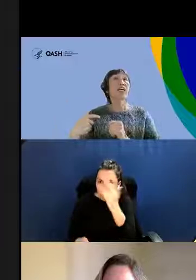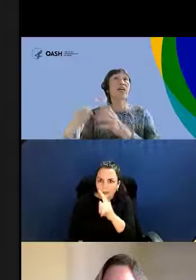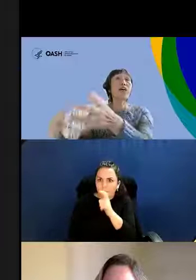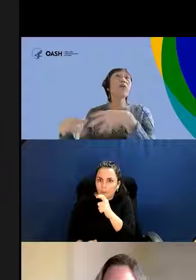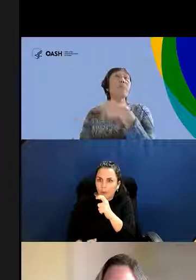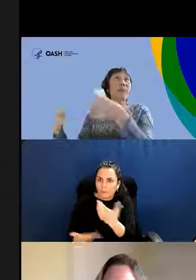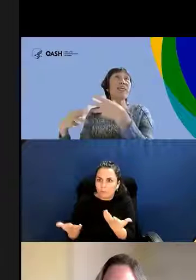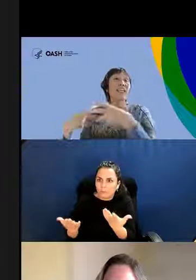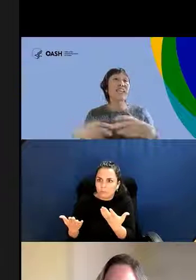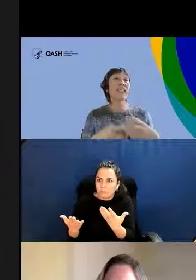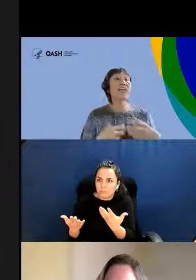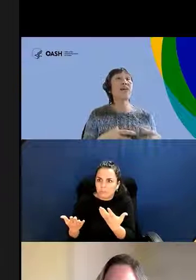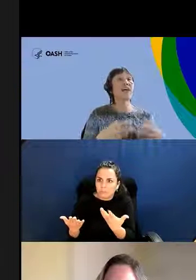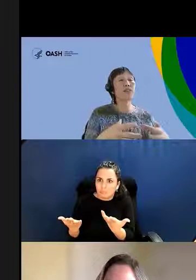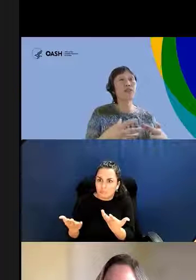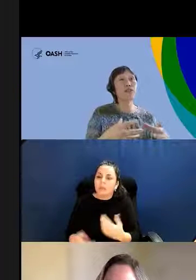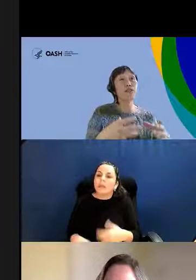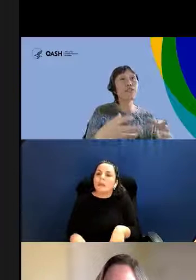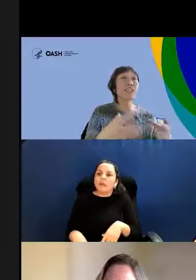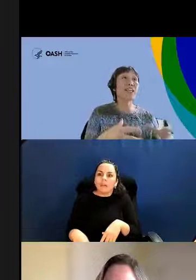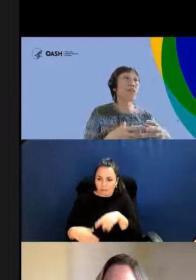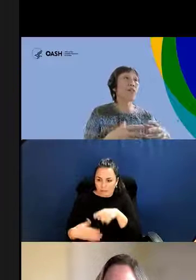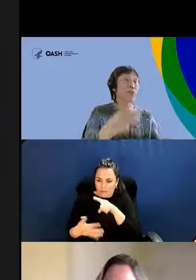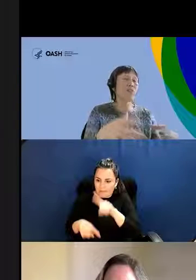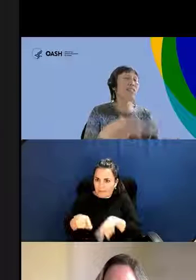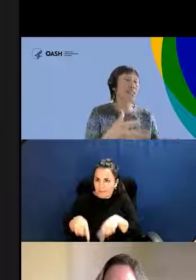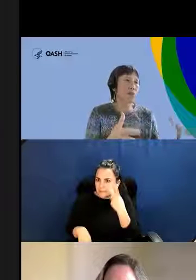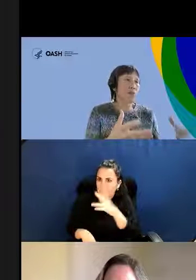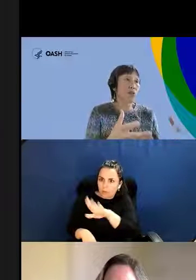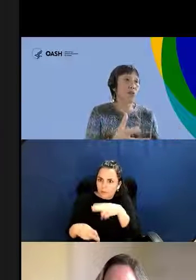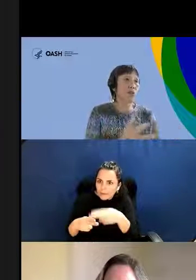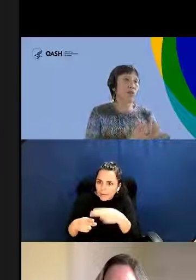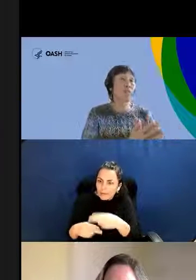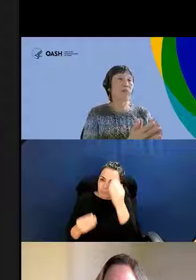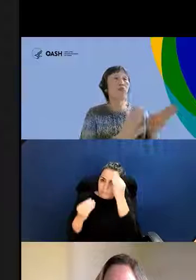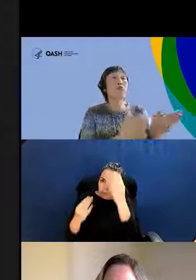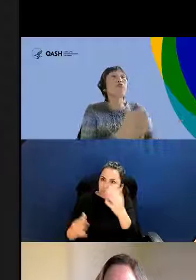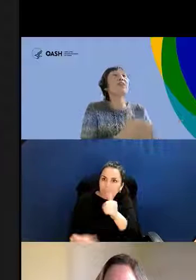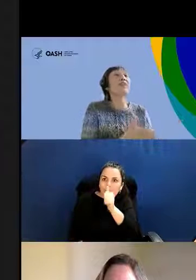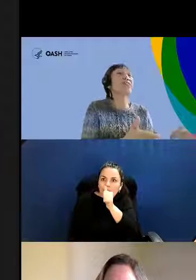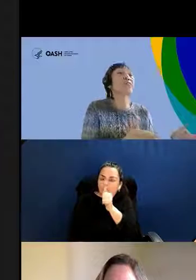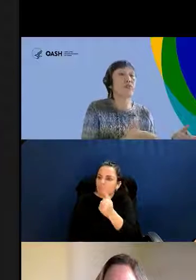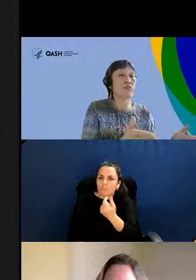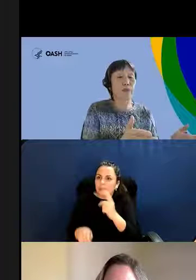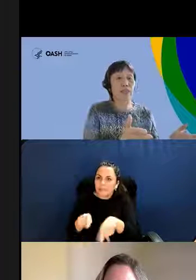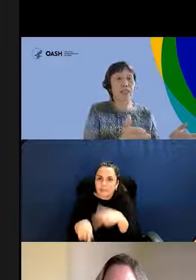and now you want to bring that data now and use that data or use the specimens to do another research project,